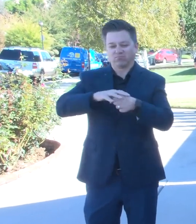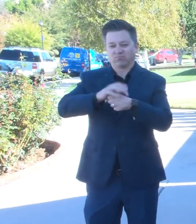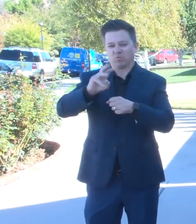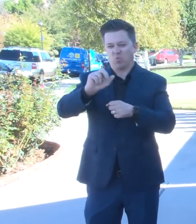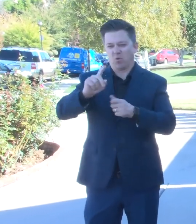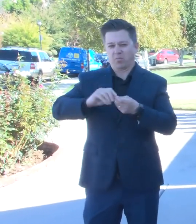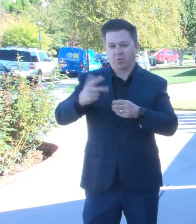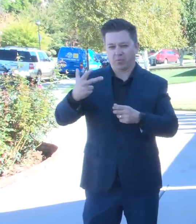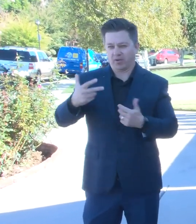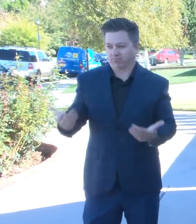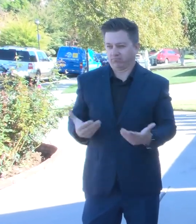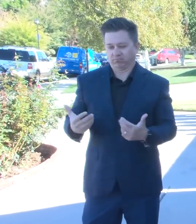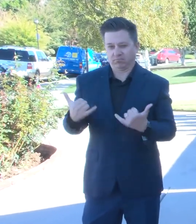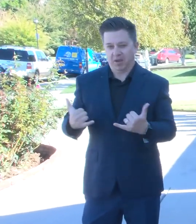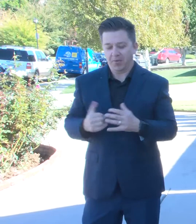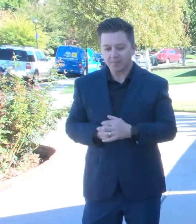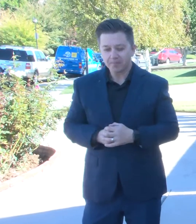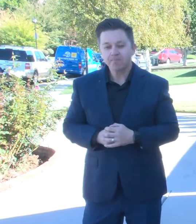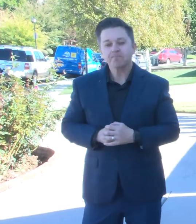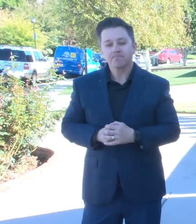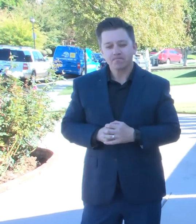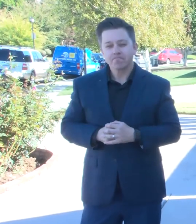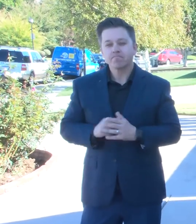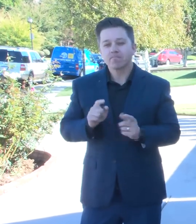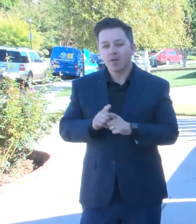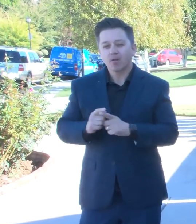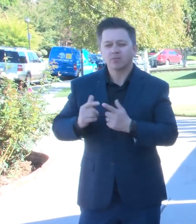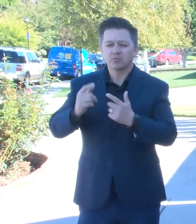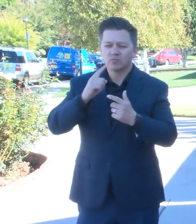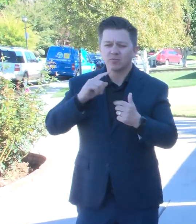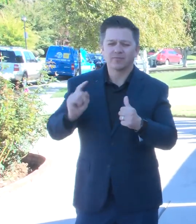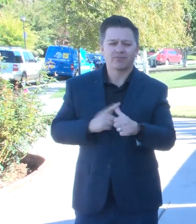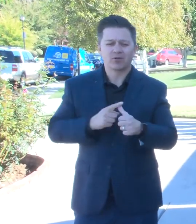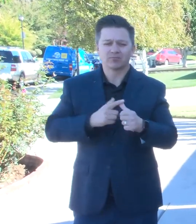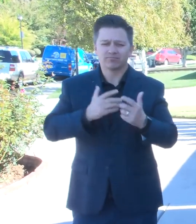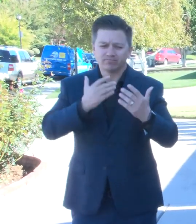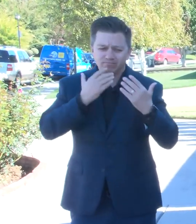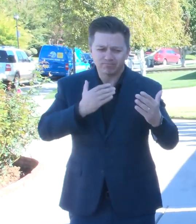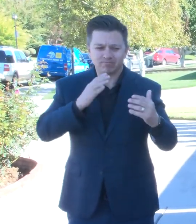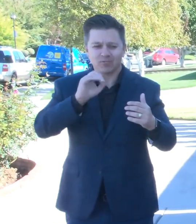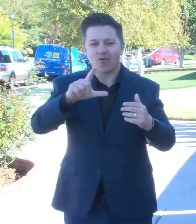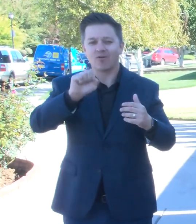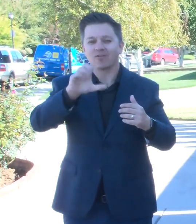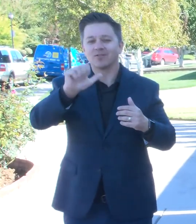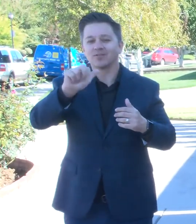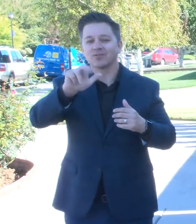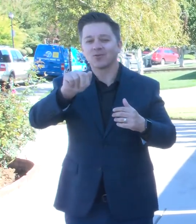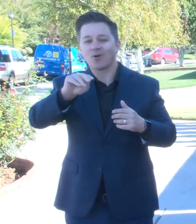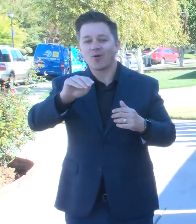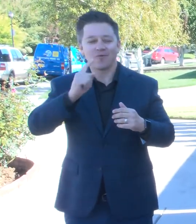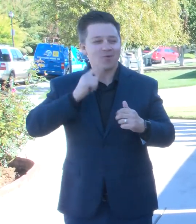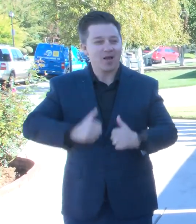i also want to first of all pay great gratitude to colonel scarano for your lifetime of service